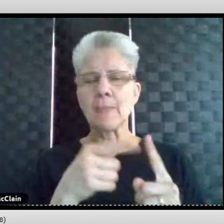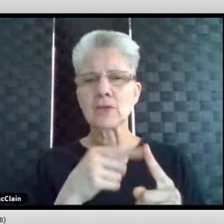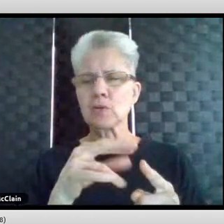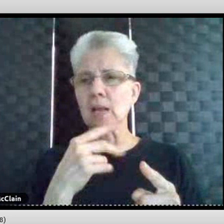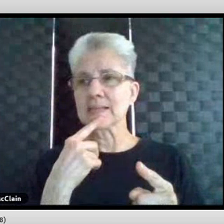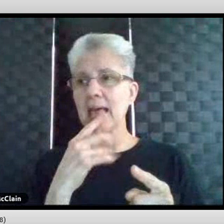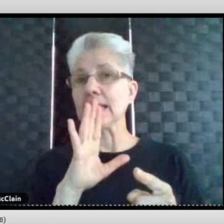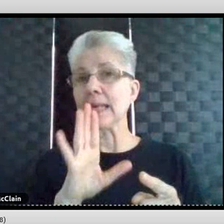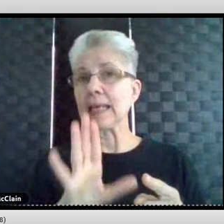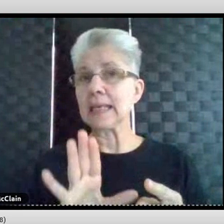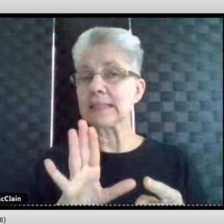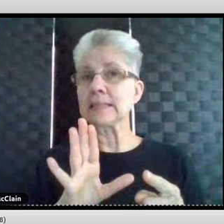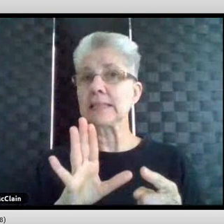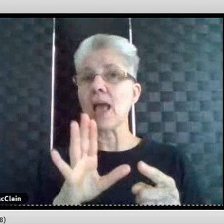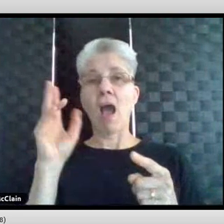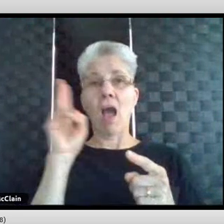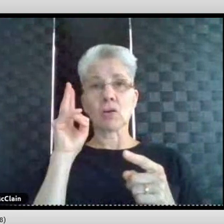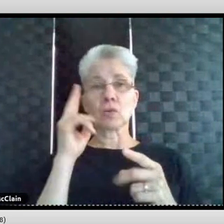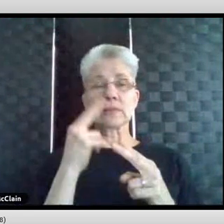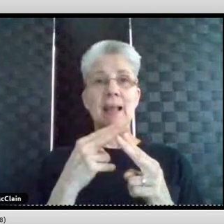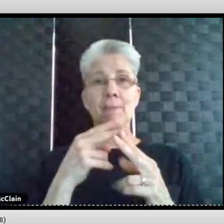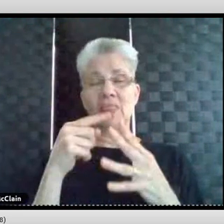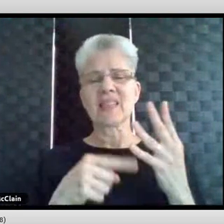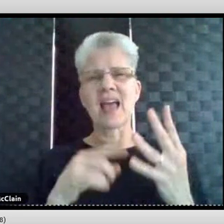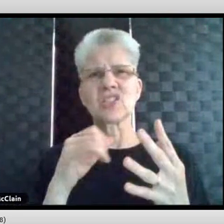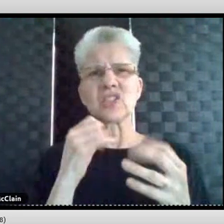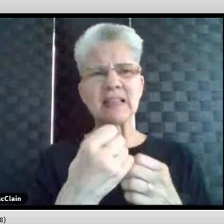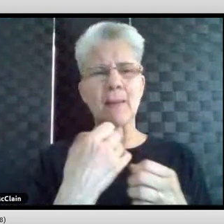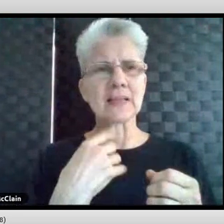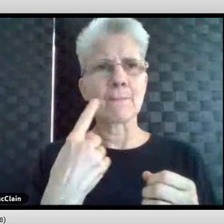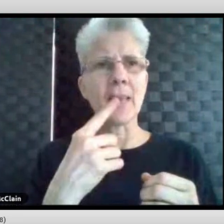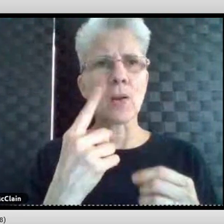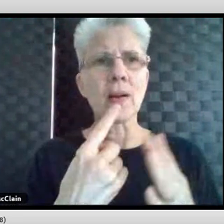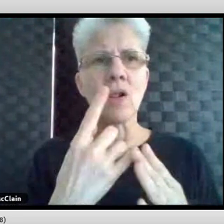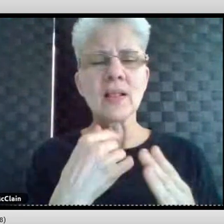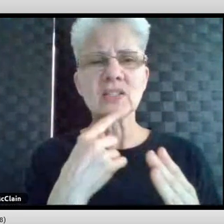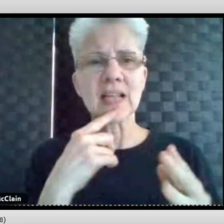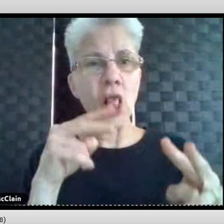"His uncles names were this and that," and she sent me something back an hour alter, and she goes, "Look what I found!"